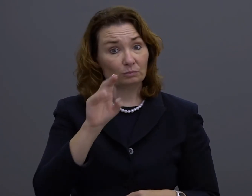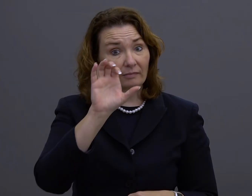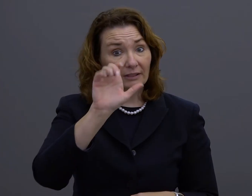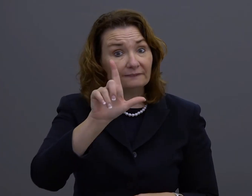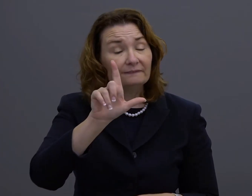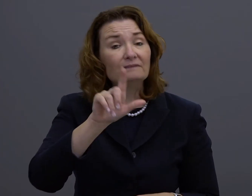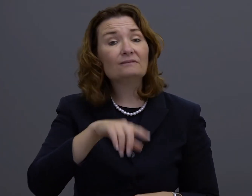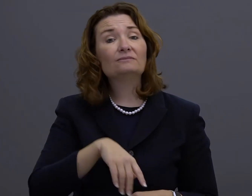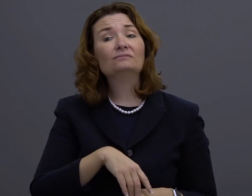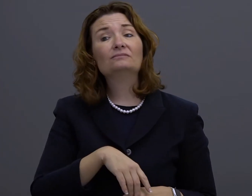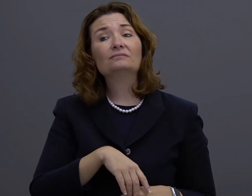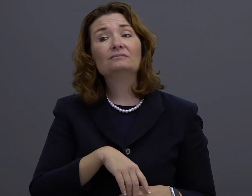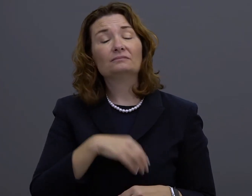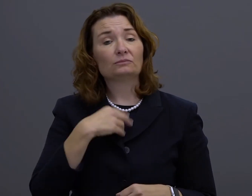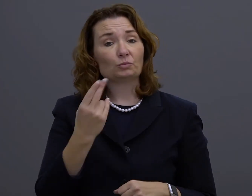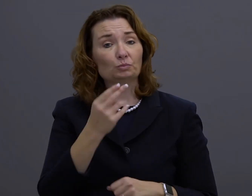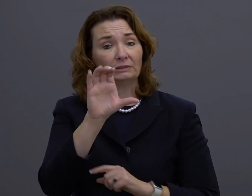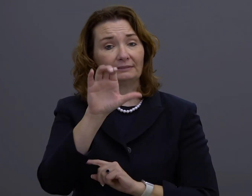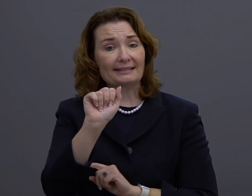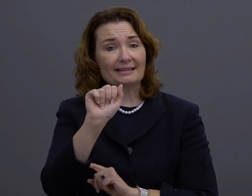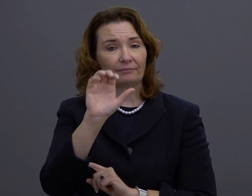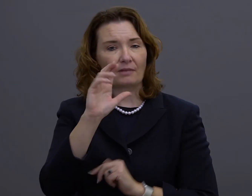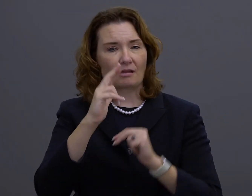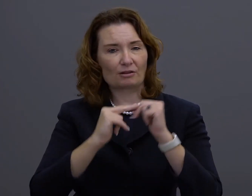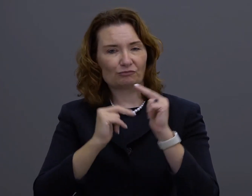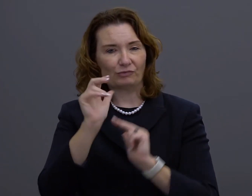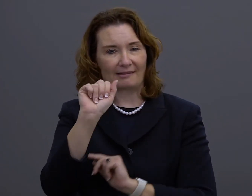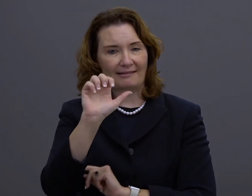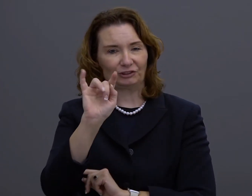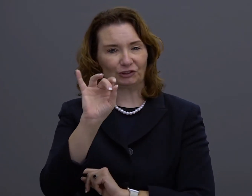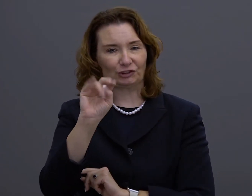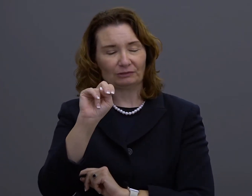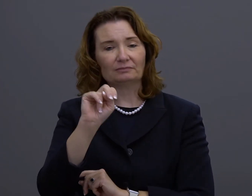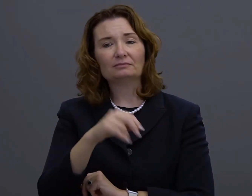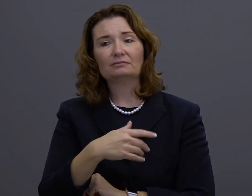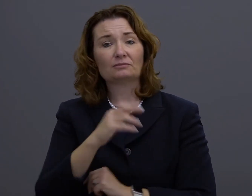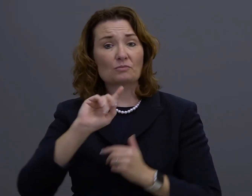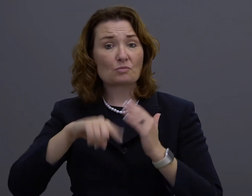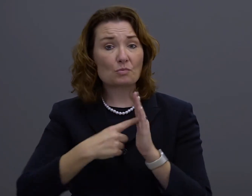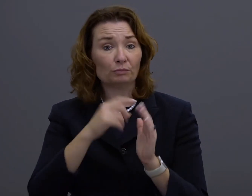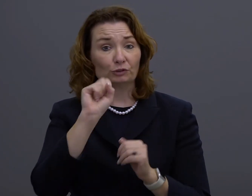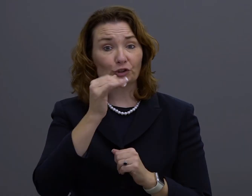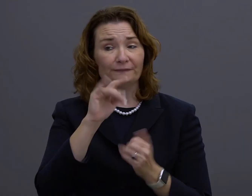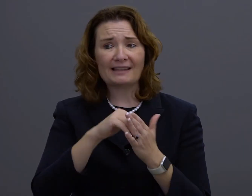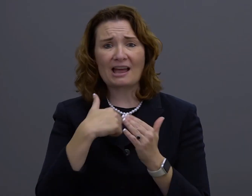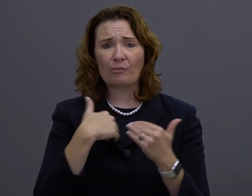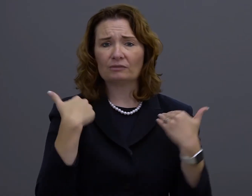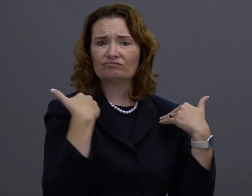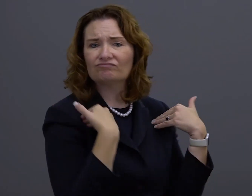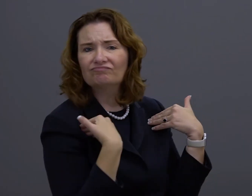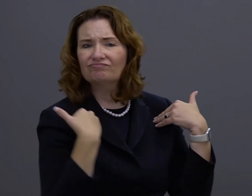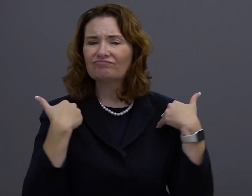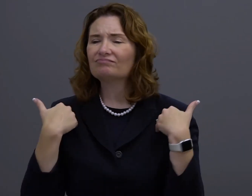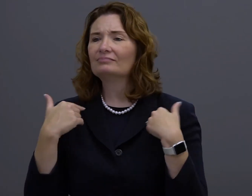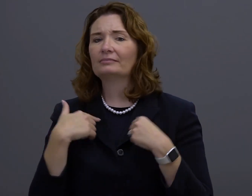classifiers, constructed action, role-shifting,